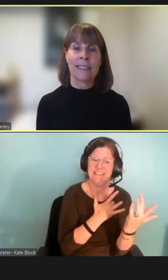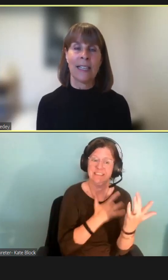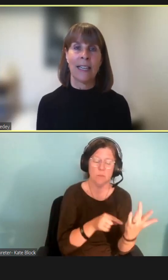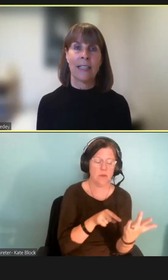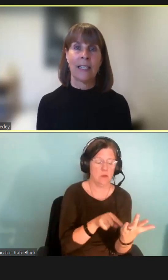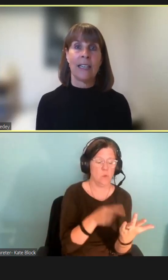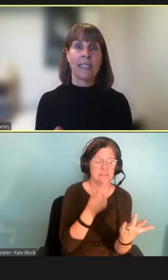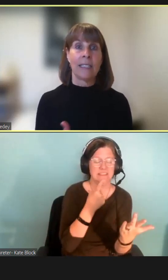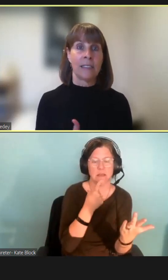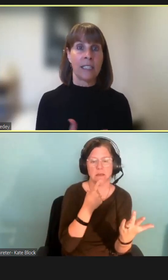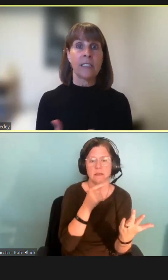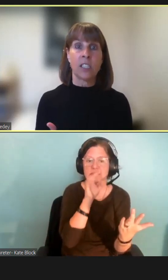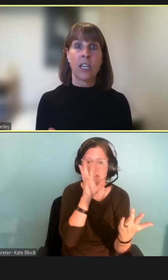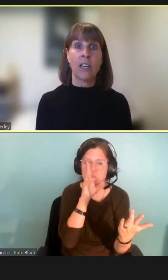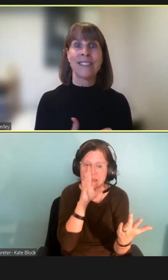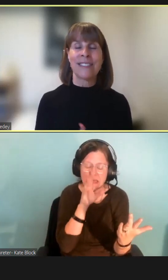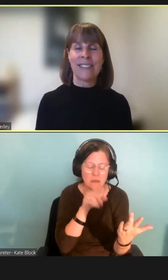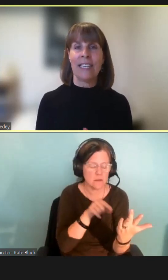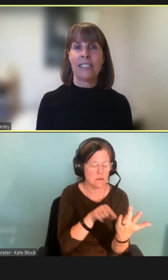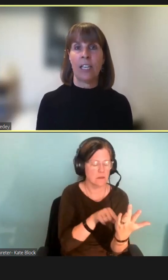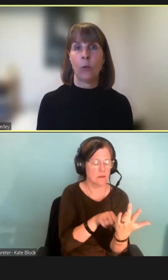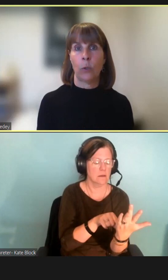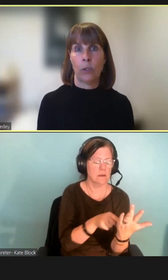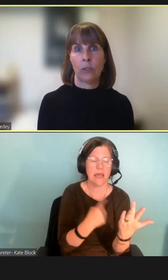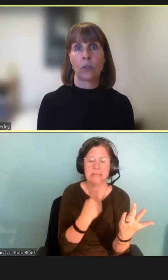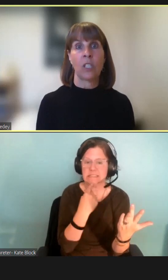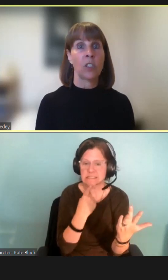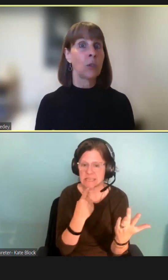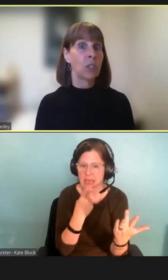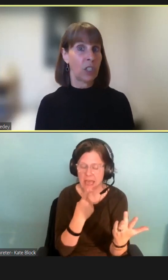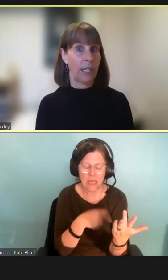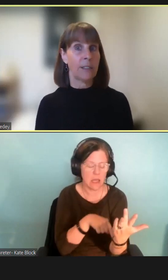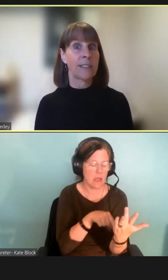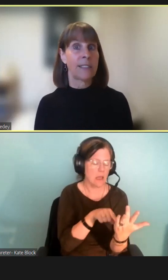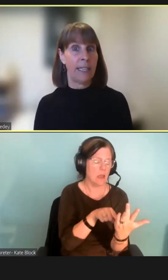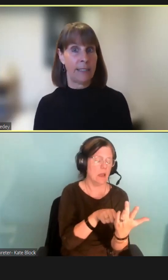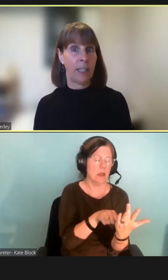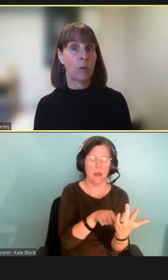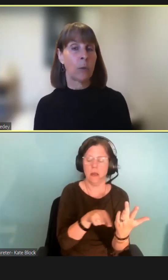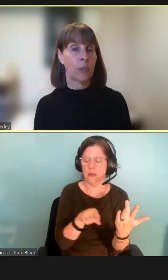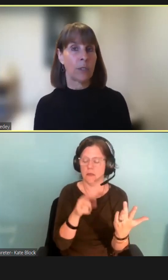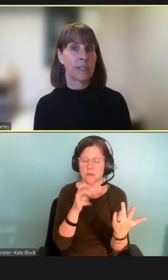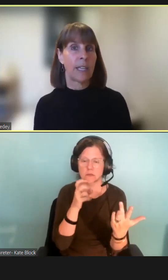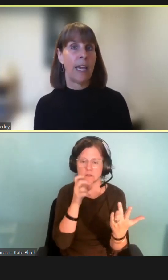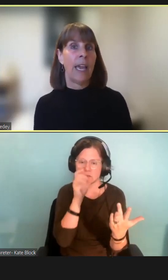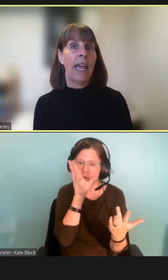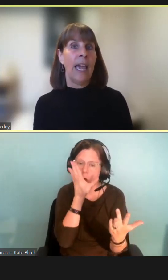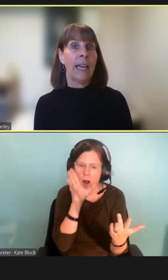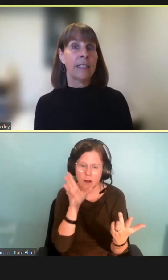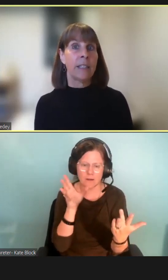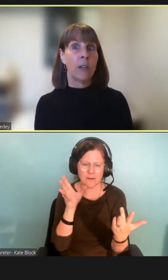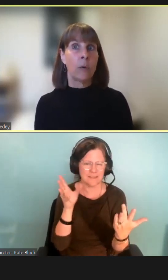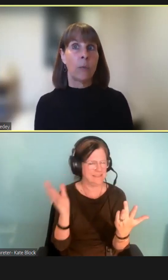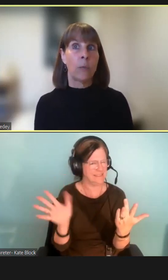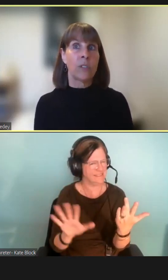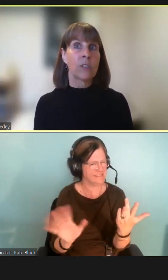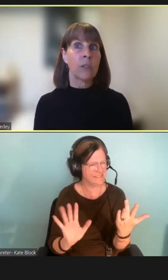like does the child say 10 words or does your child say 10 words and we certainly